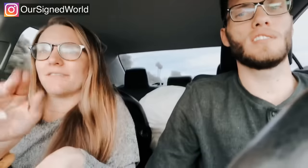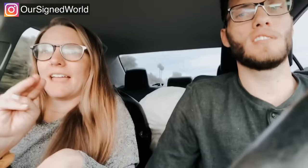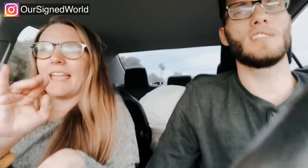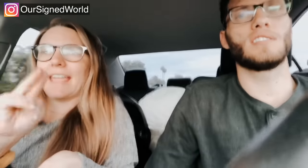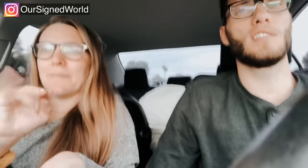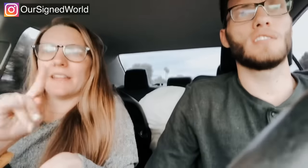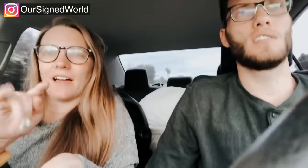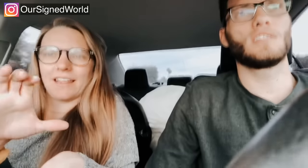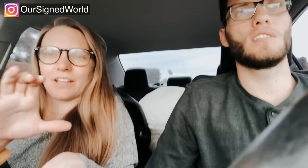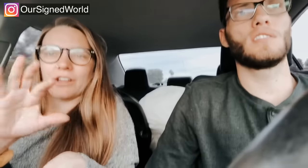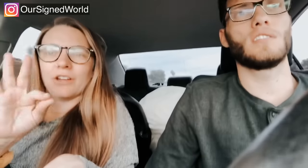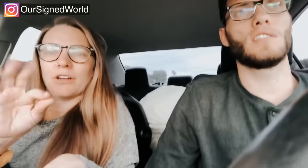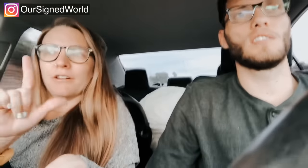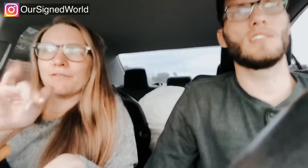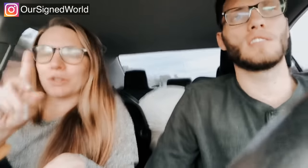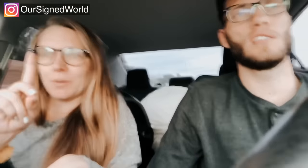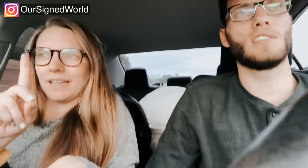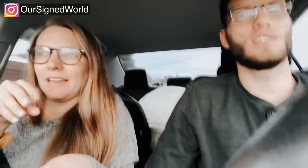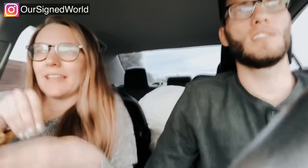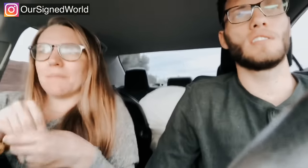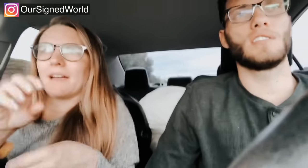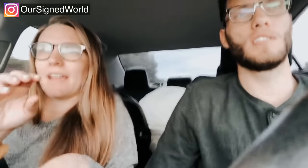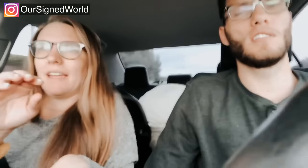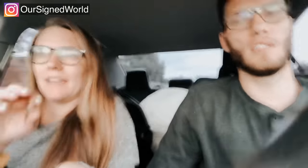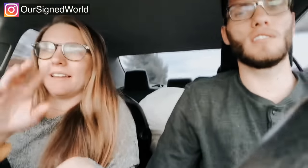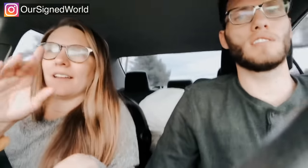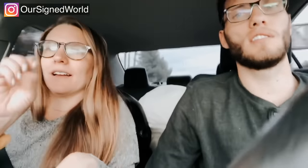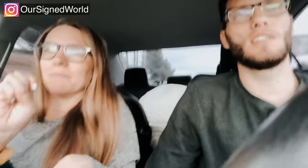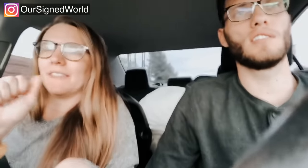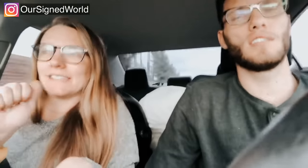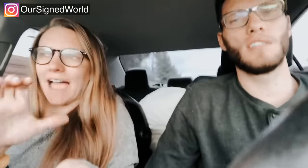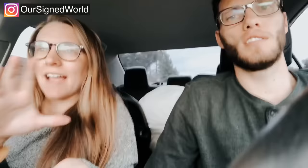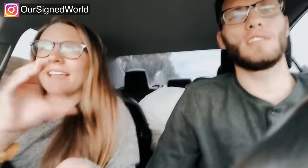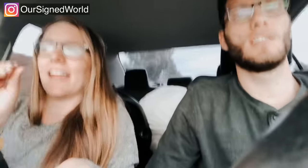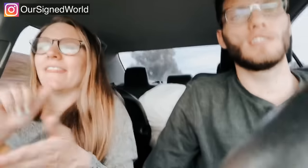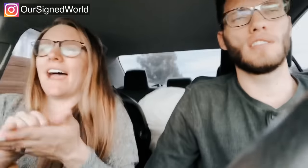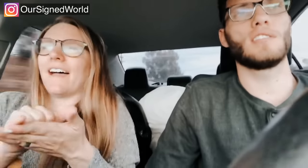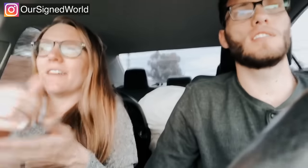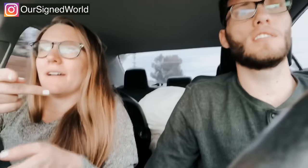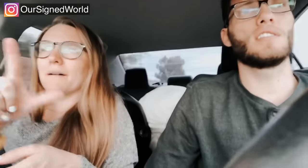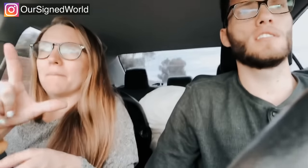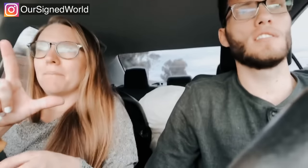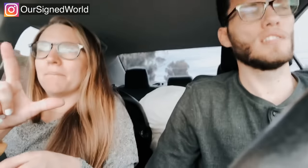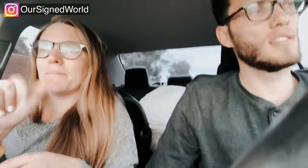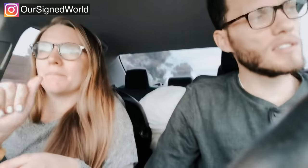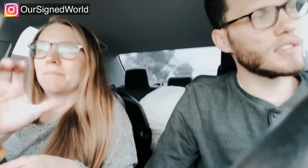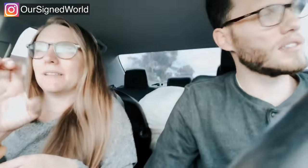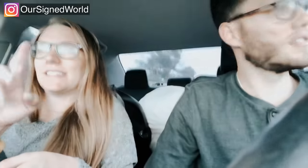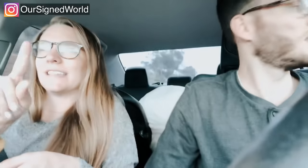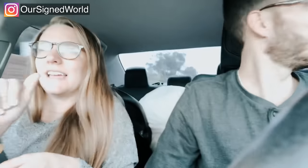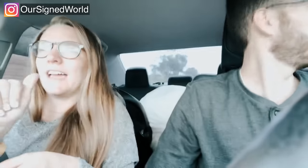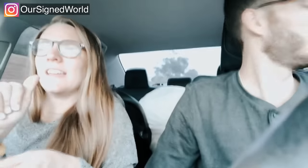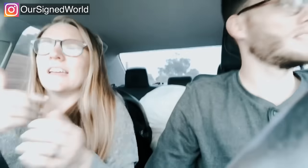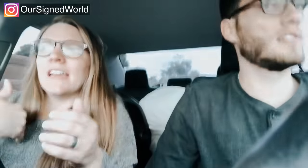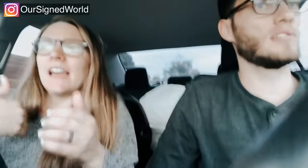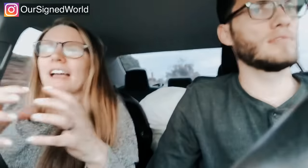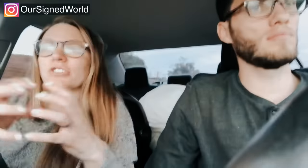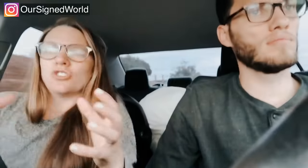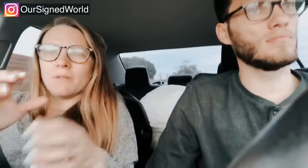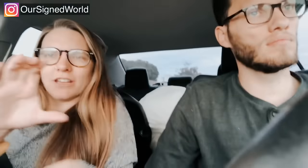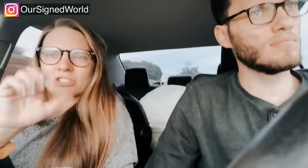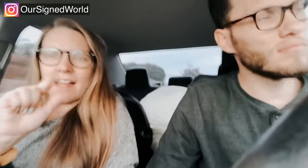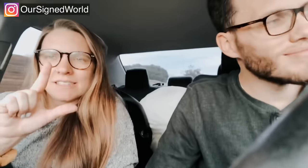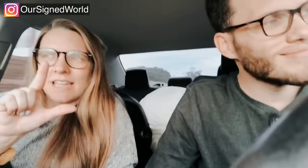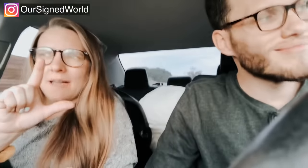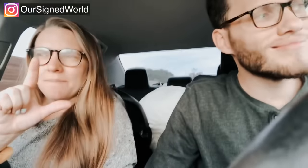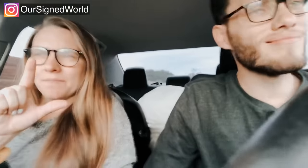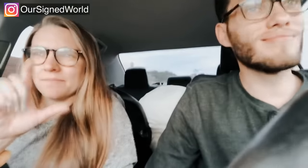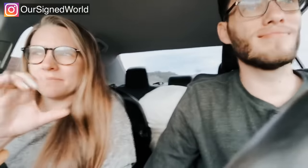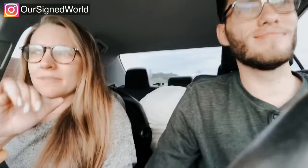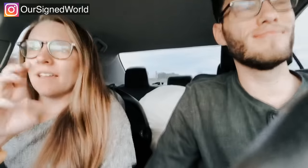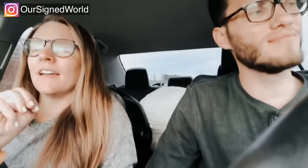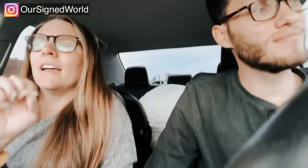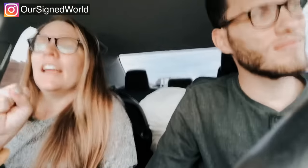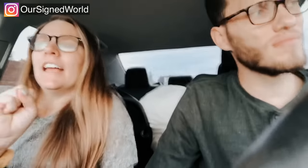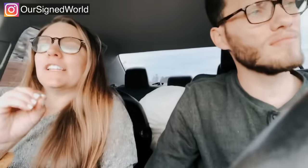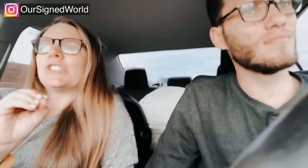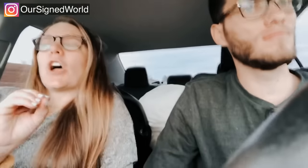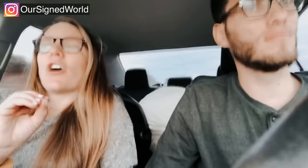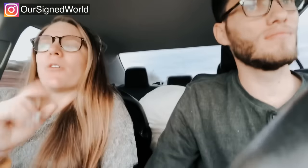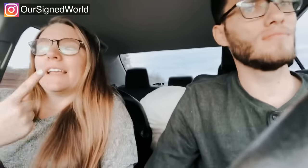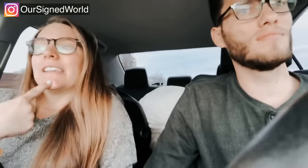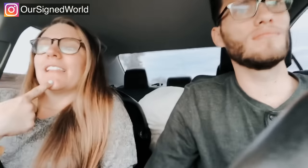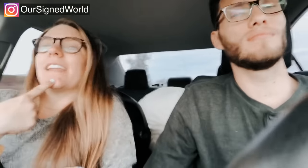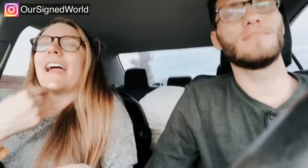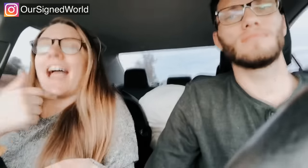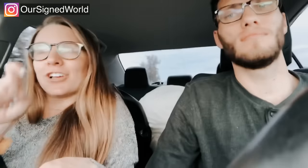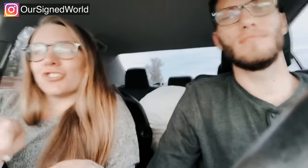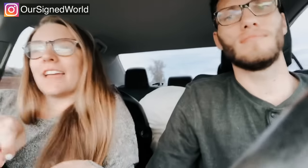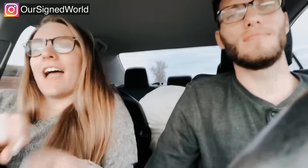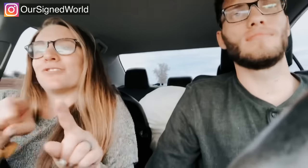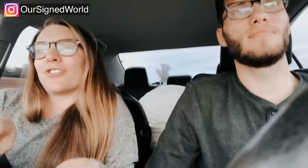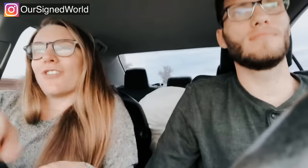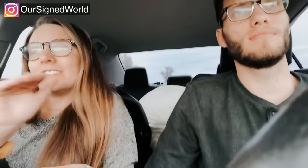amniotic fluid in my sack and that the placenta has too much calcium and so they said that I actually have to